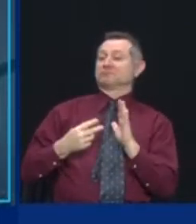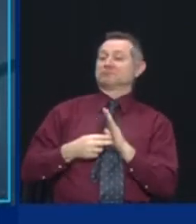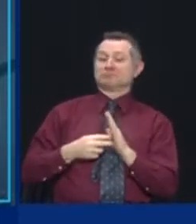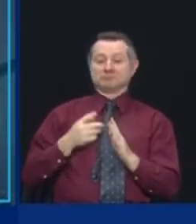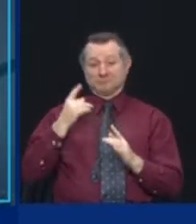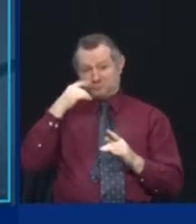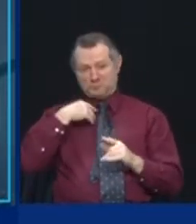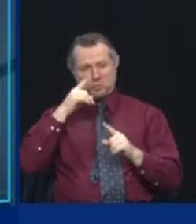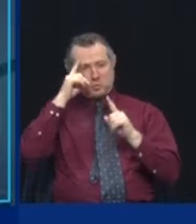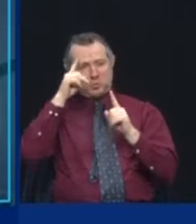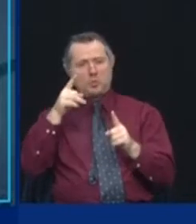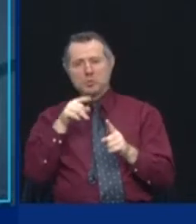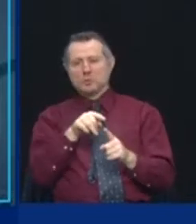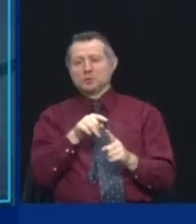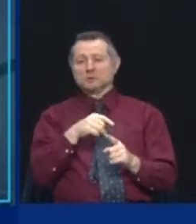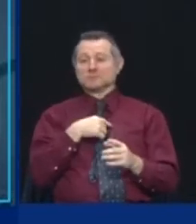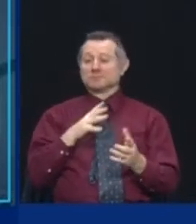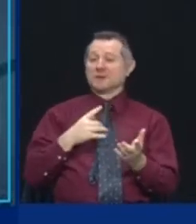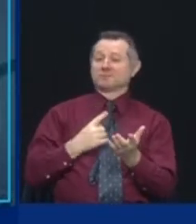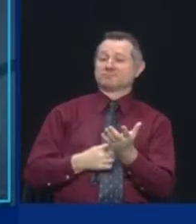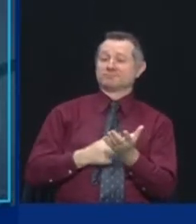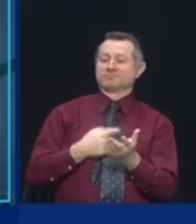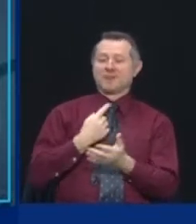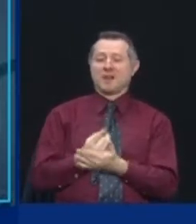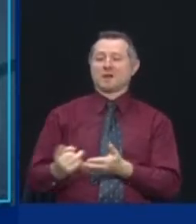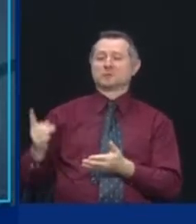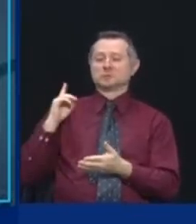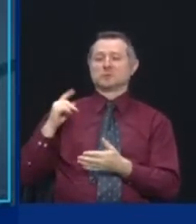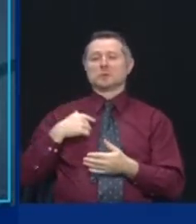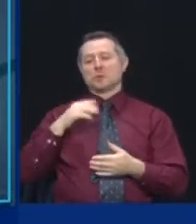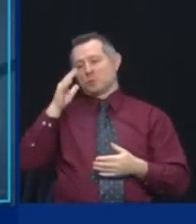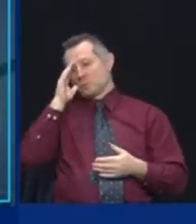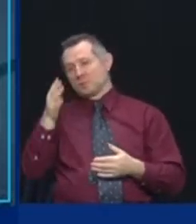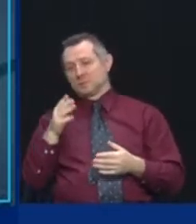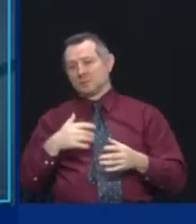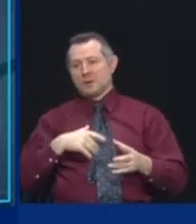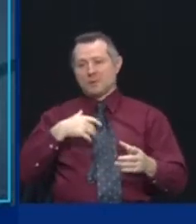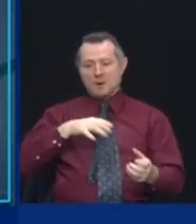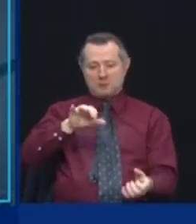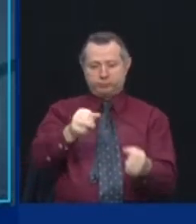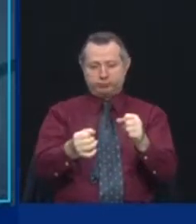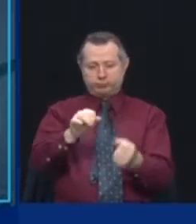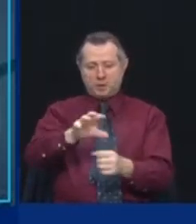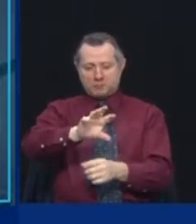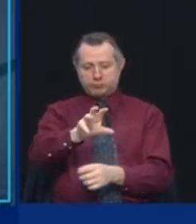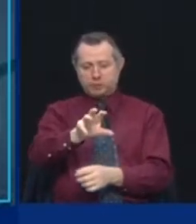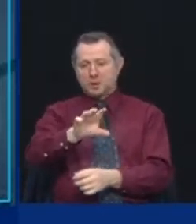FOR PROGRESS. AND THAT'S OUR GOAL. AS WE DISCUSSED LAST WEEK, WE